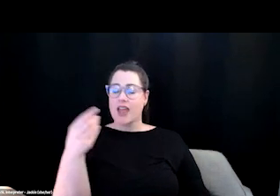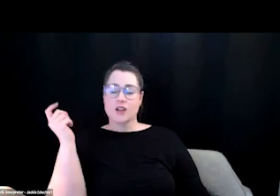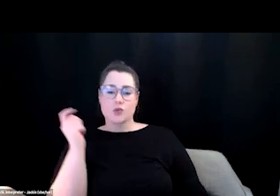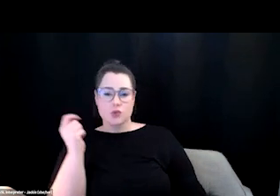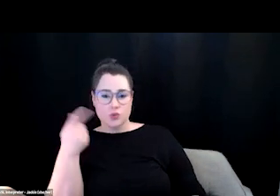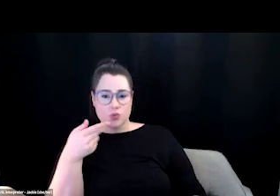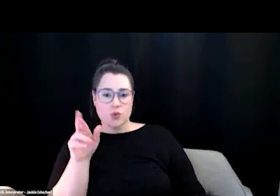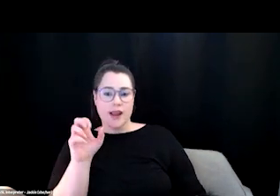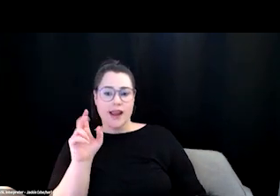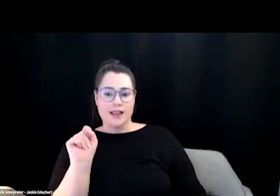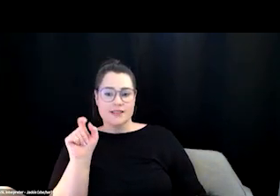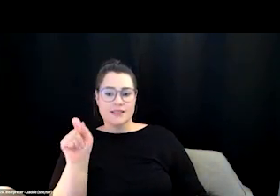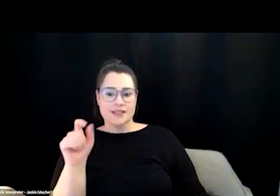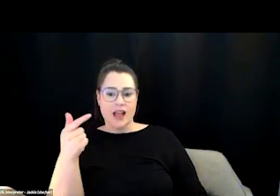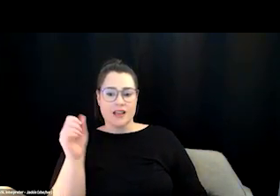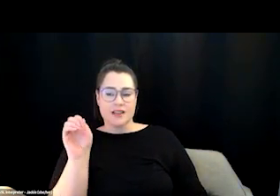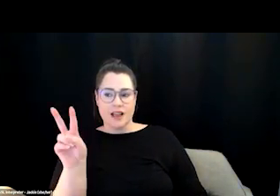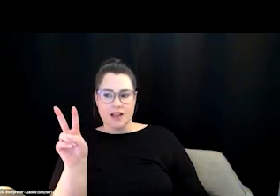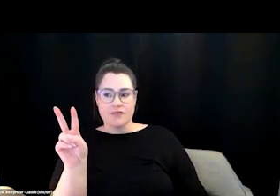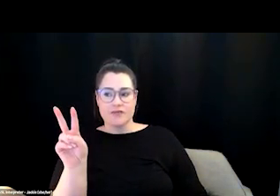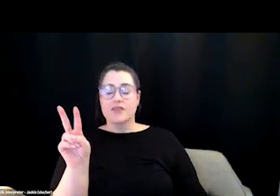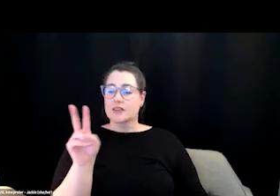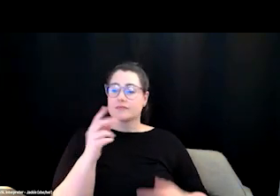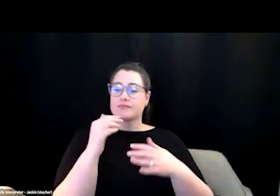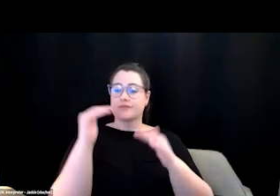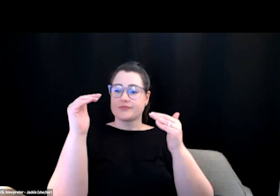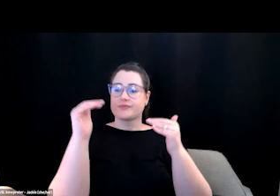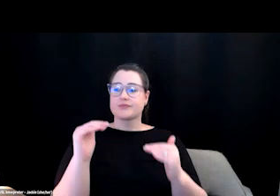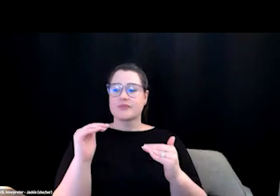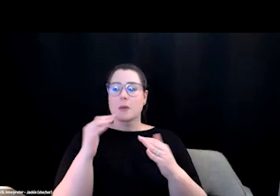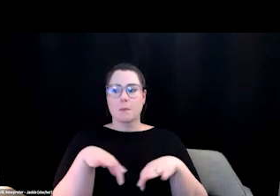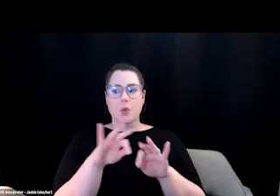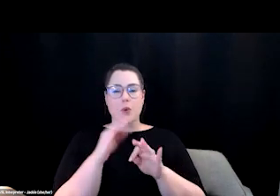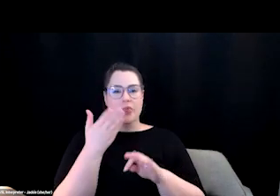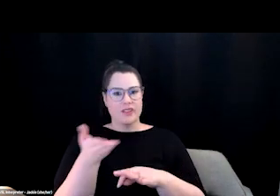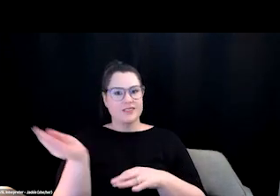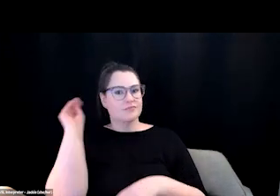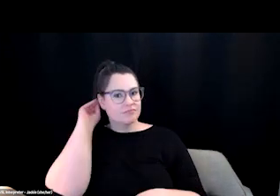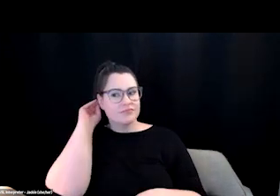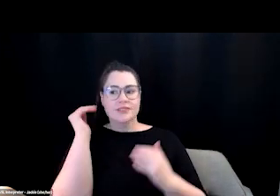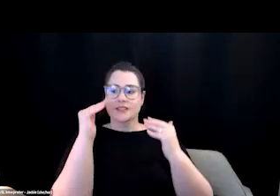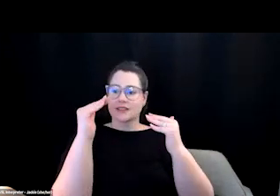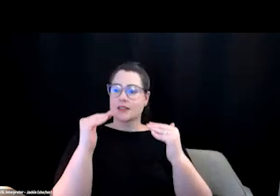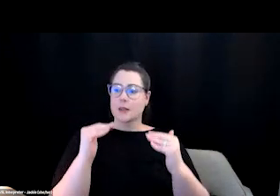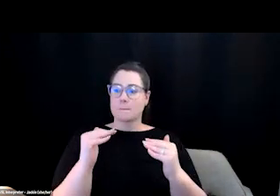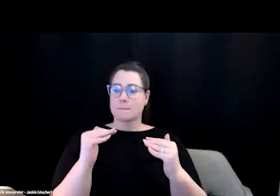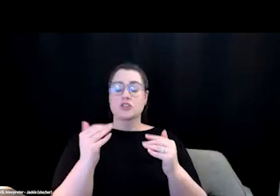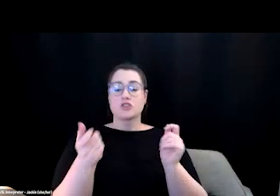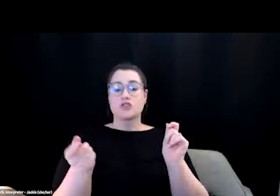to make sure you are able to submit the proposal on time. I'll highlight some of the major changes that we've made since last year,